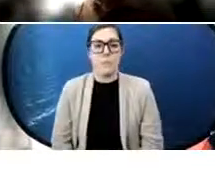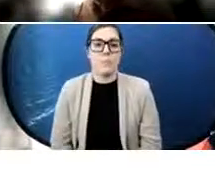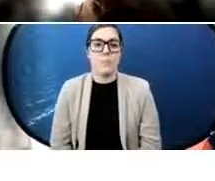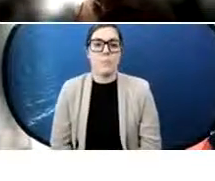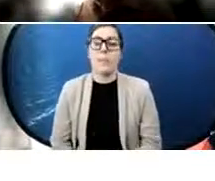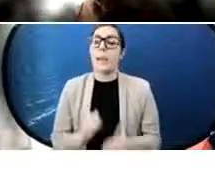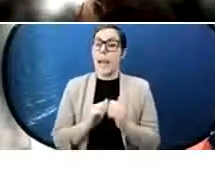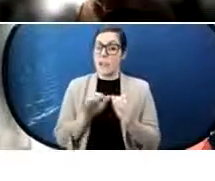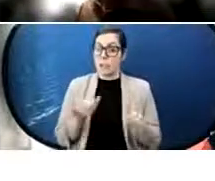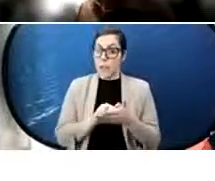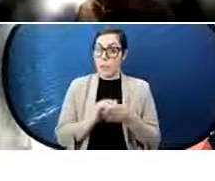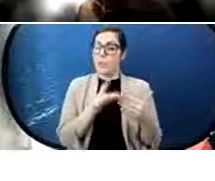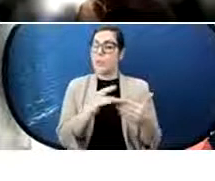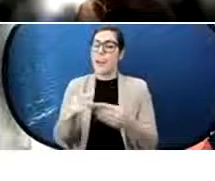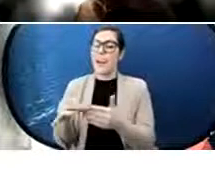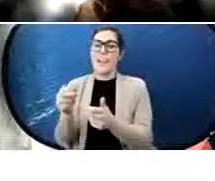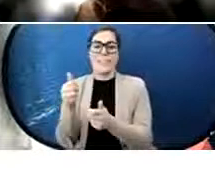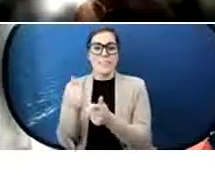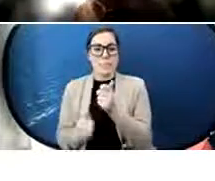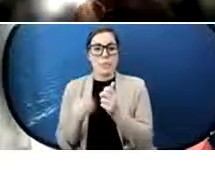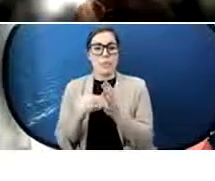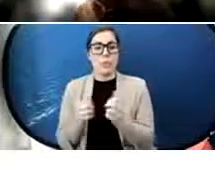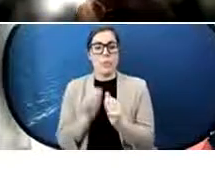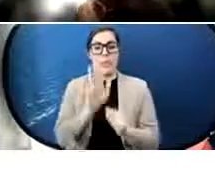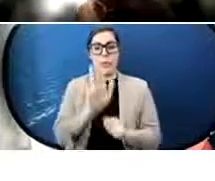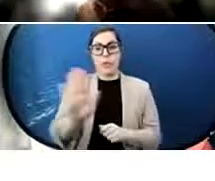each student in their journey, we're going to outfit them with